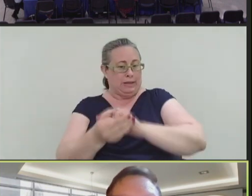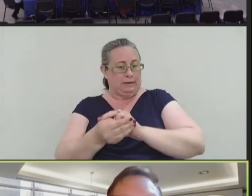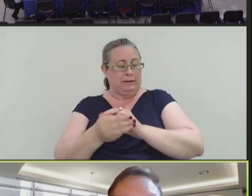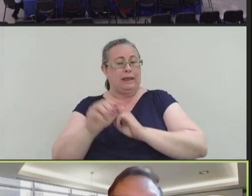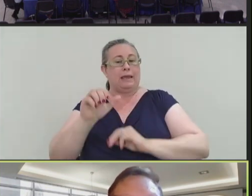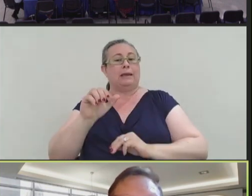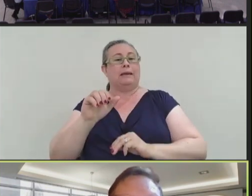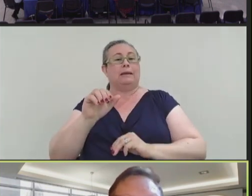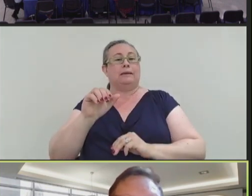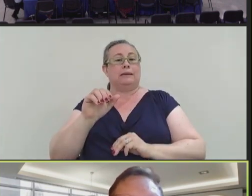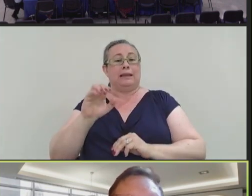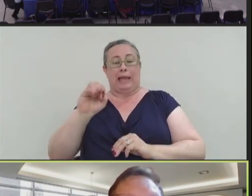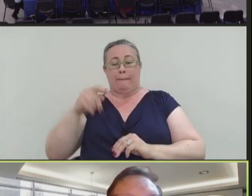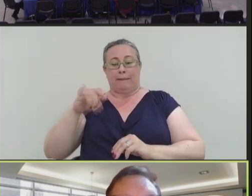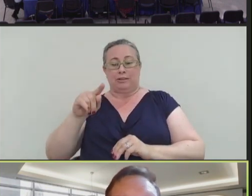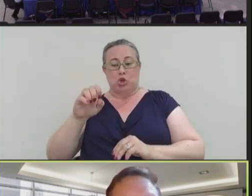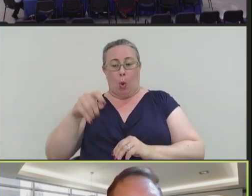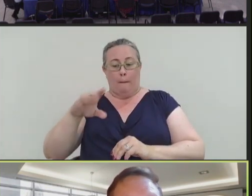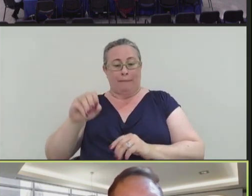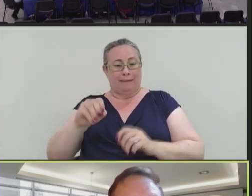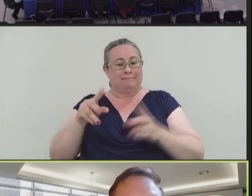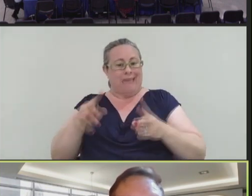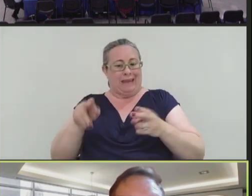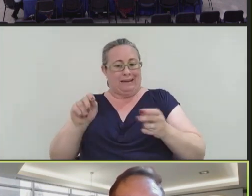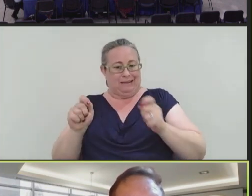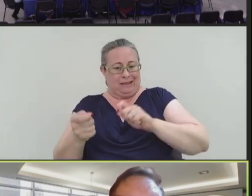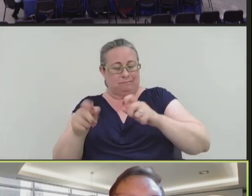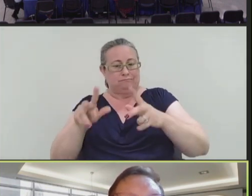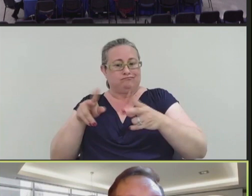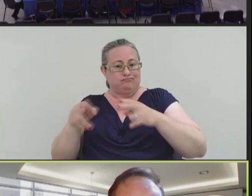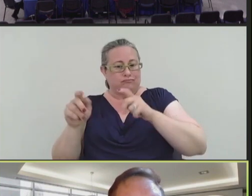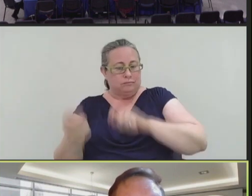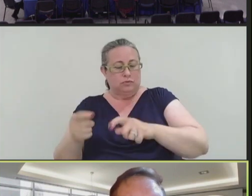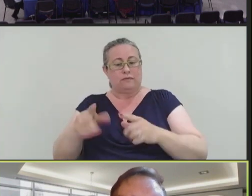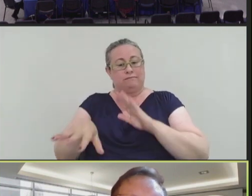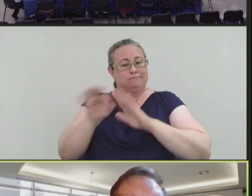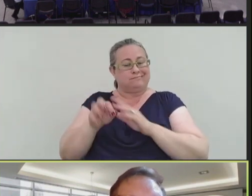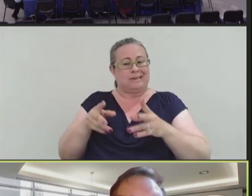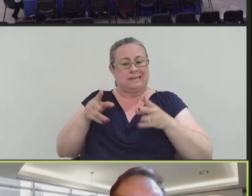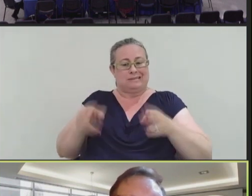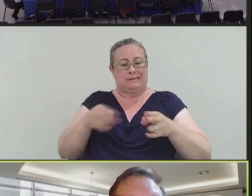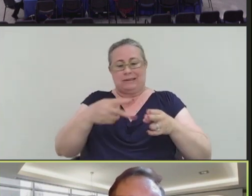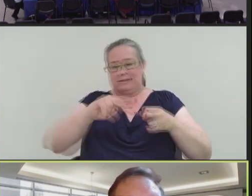use epitope editing to find those segments that have the right type of immune response,